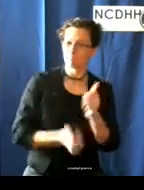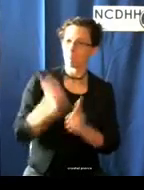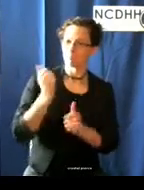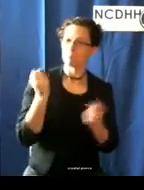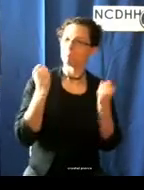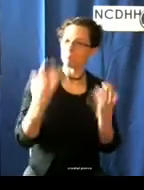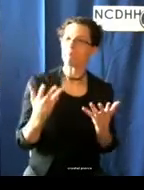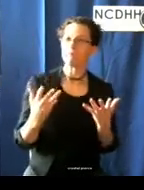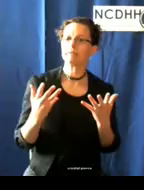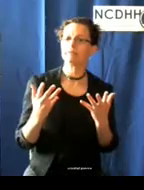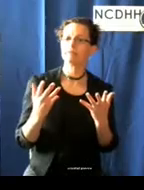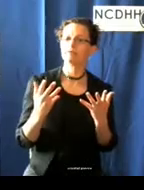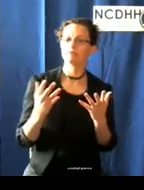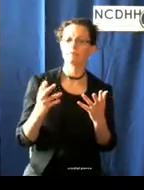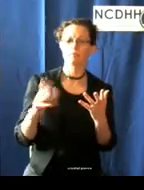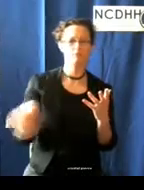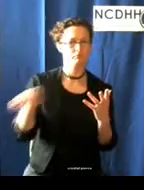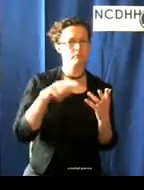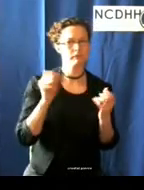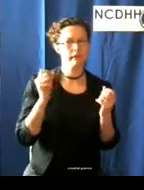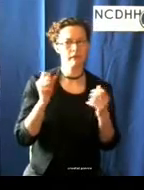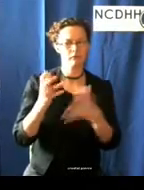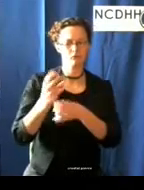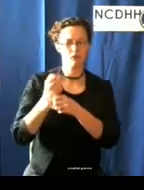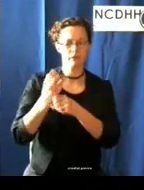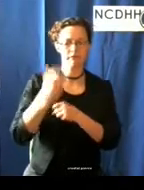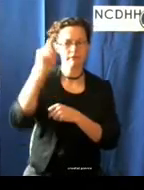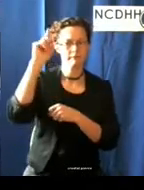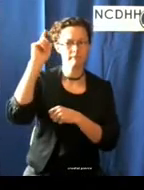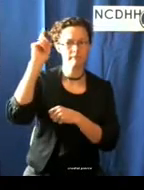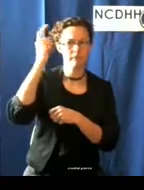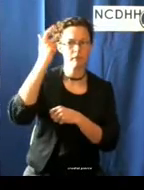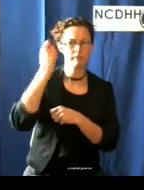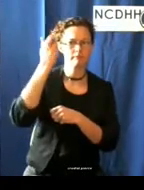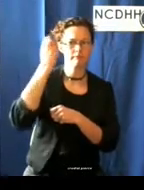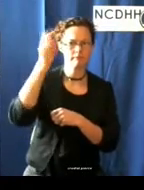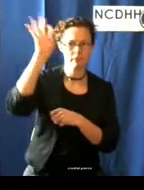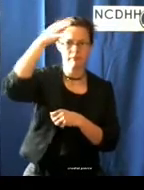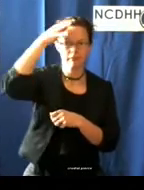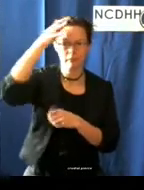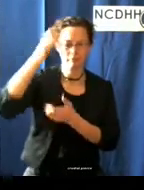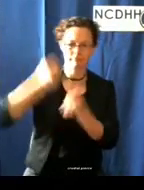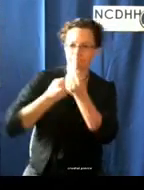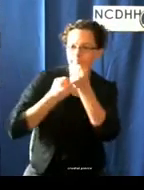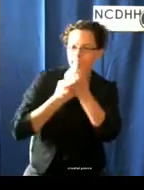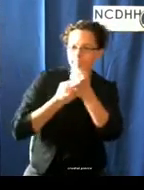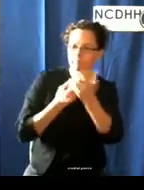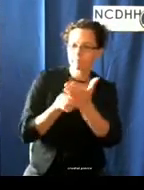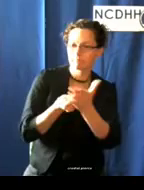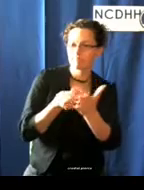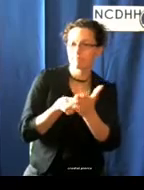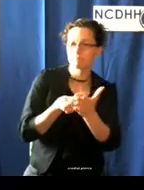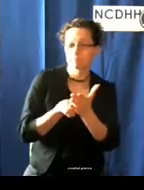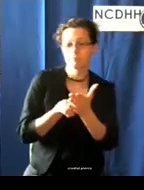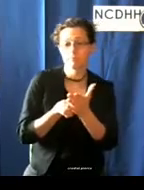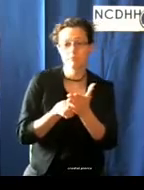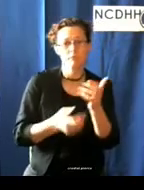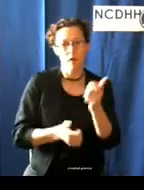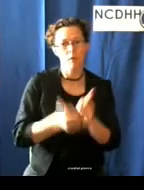ALL INDIVIDUALS WHO ARE DEAF AND HARD OF HEARING MUST BE INFORMED OF LAW ENFORCEMENT AGENCYS OBLIGATION TO HAVE A QUALIFIED INTERPRETER